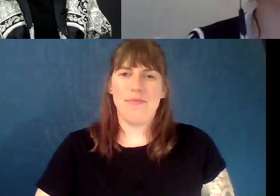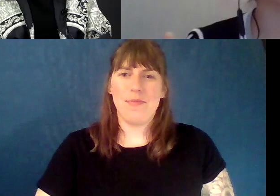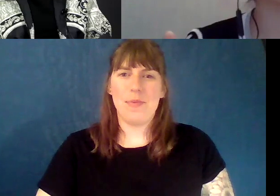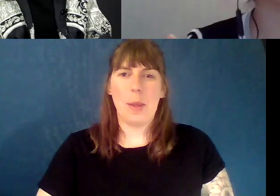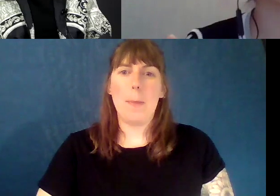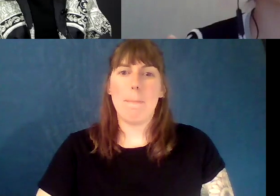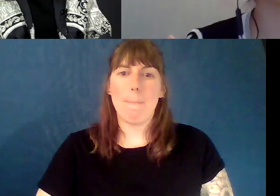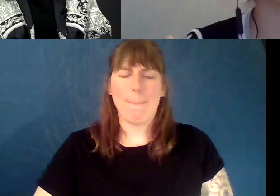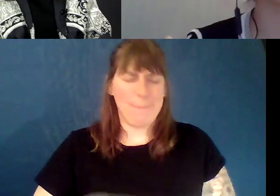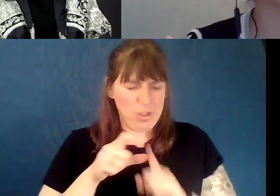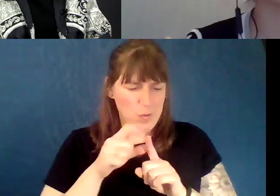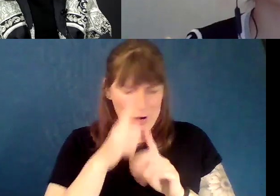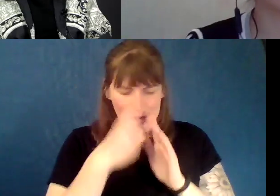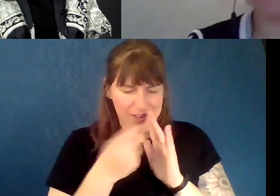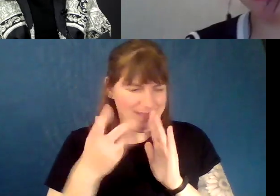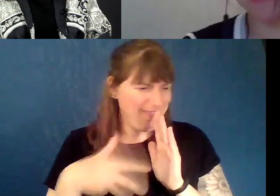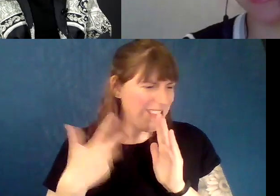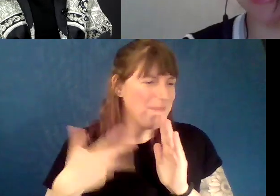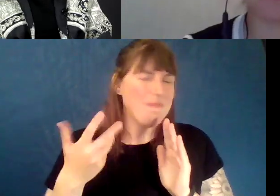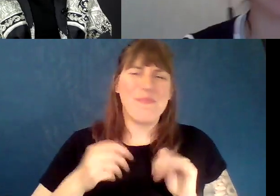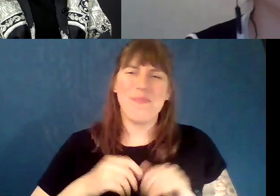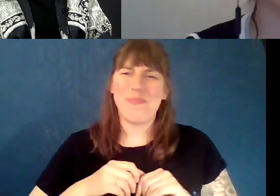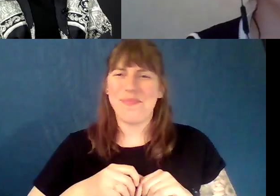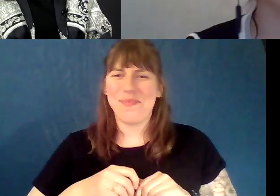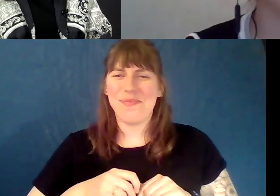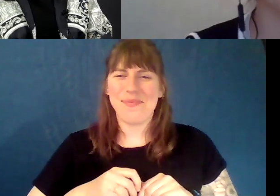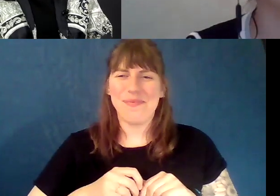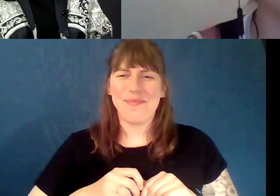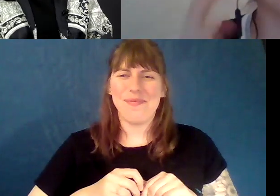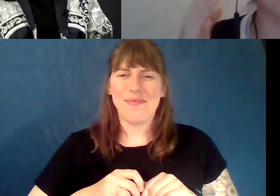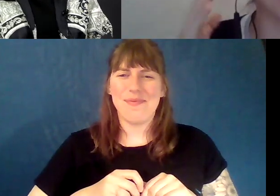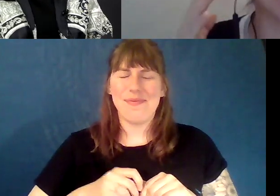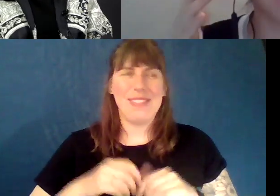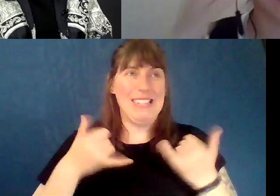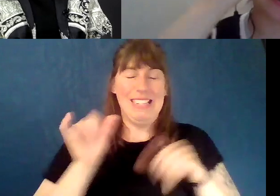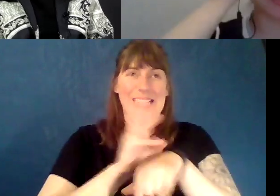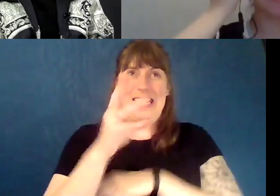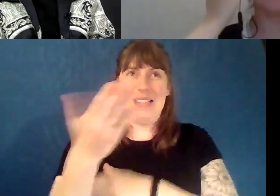to...what's the word that I'm looking for? It's still 6:00 AM so my brain is not totally